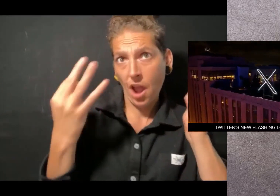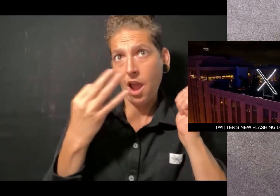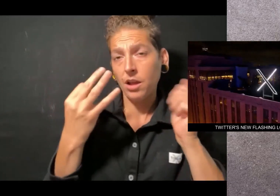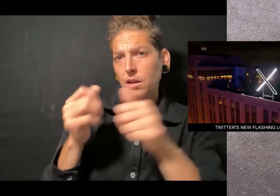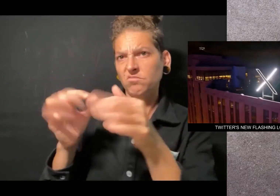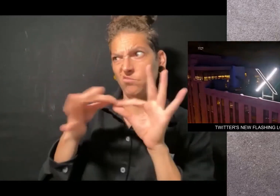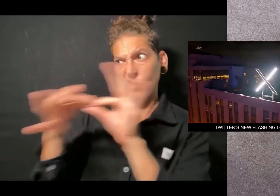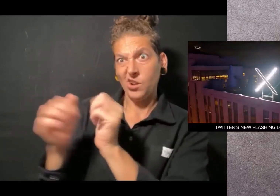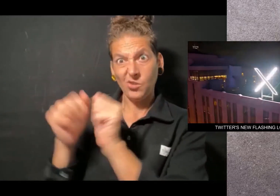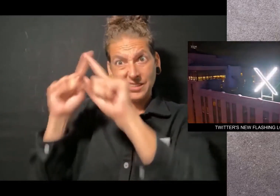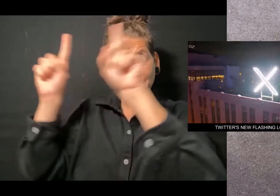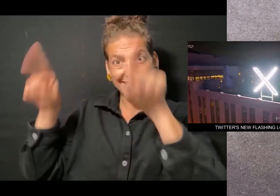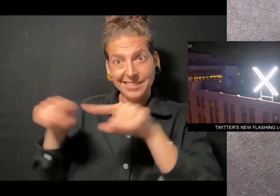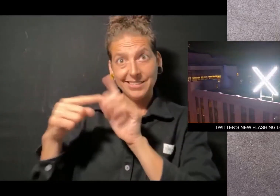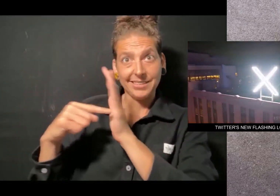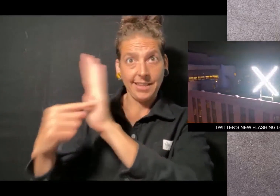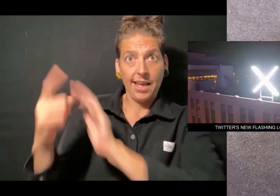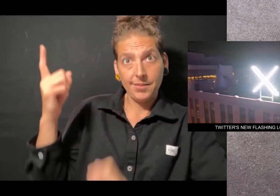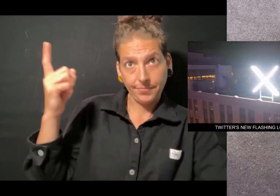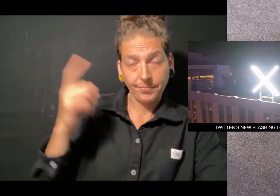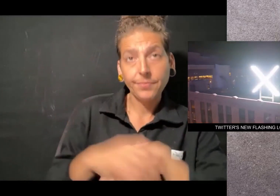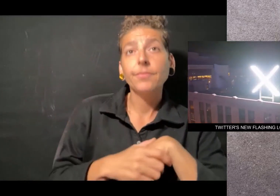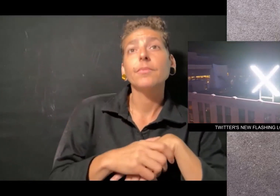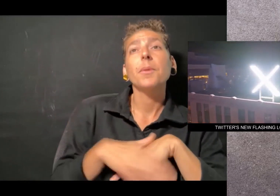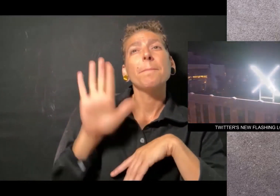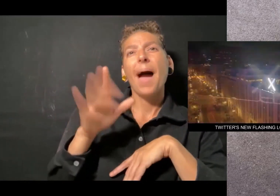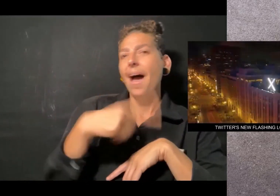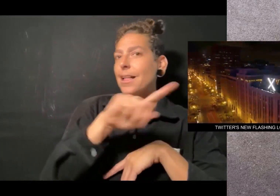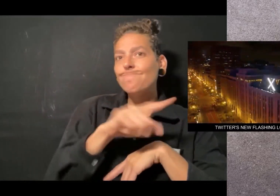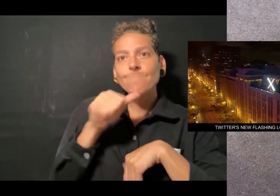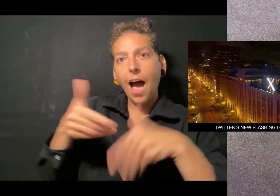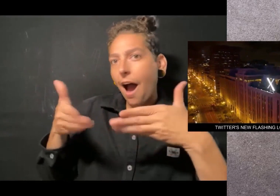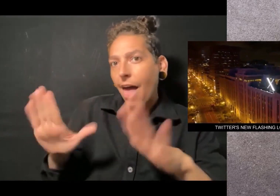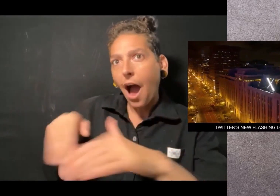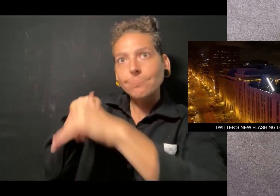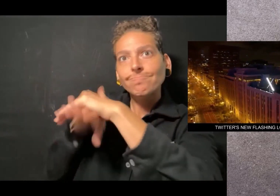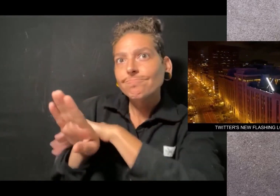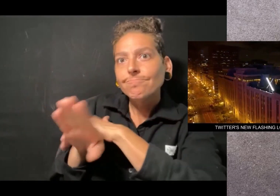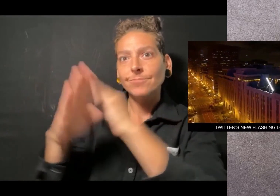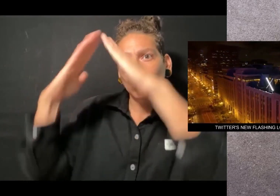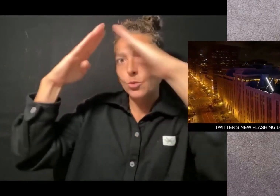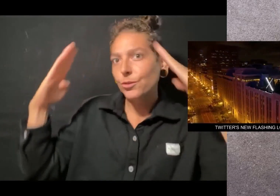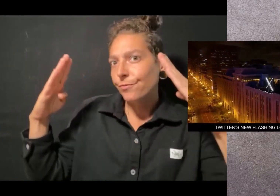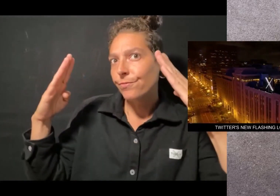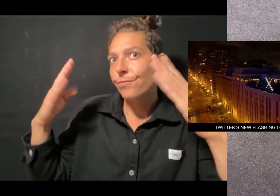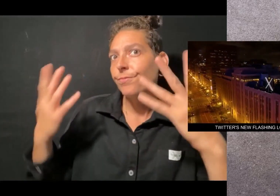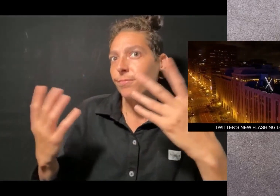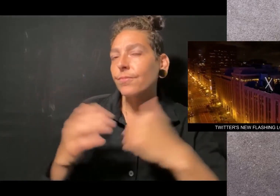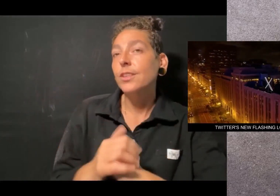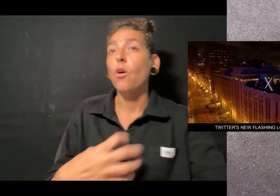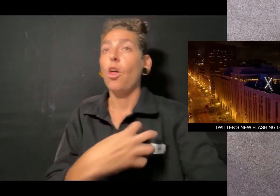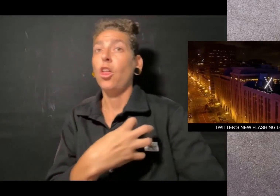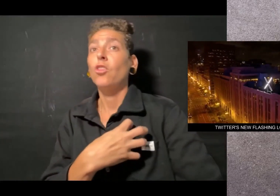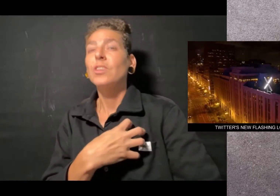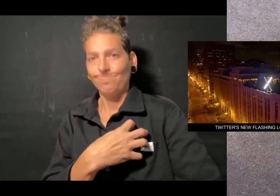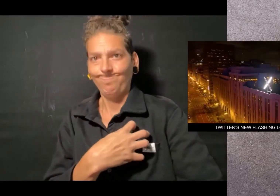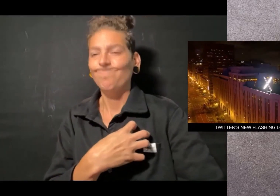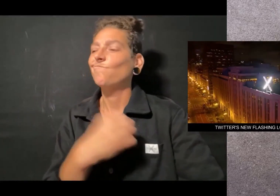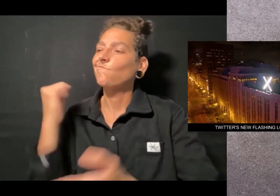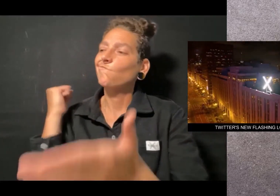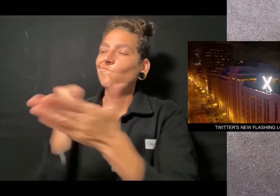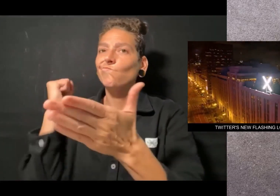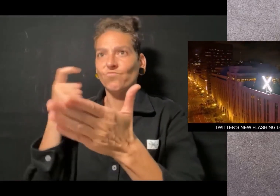twice since Friday regarding the sign but they were not permitted access to the roof